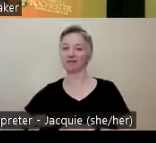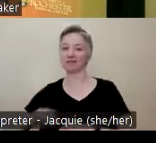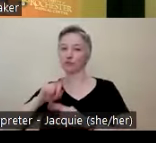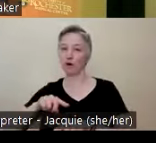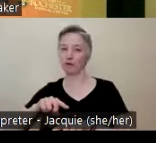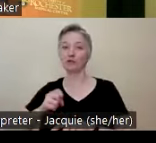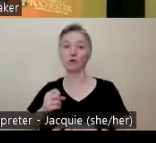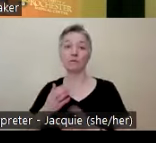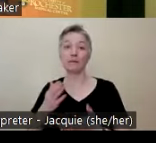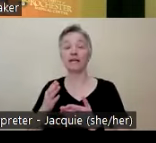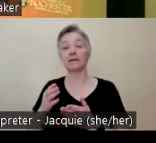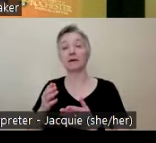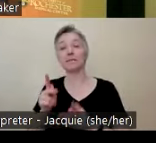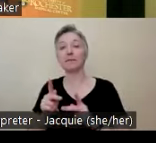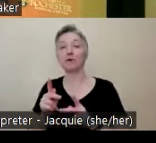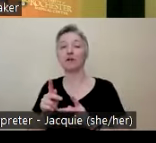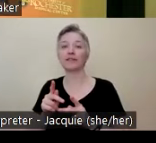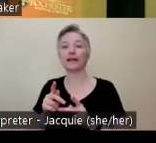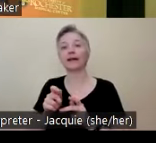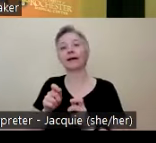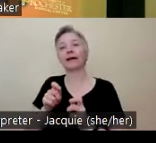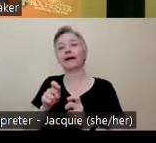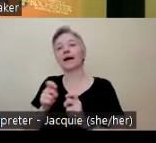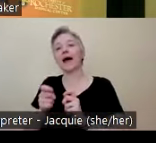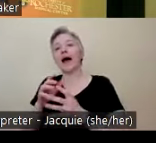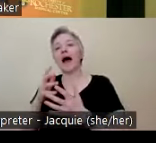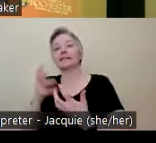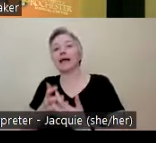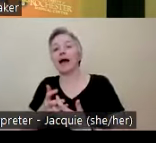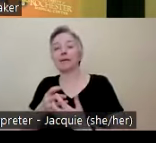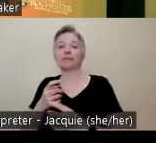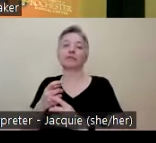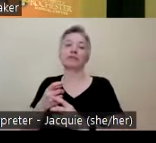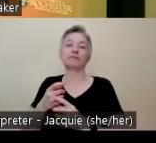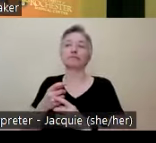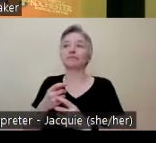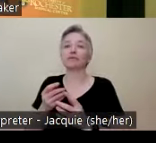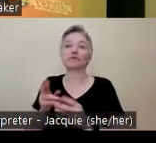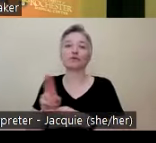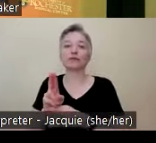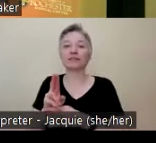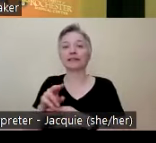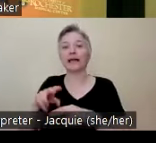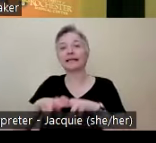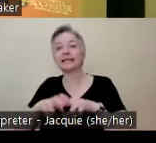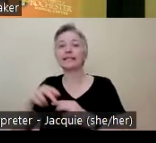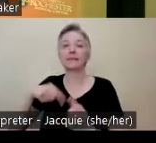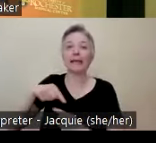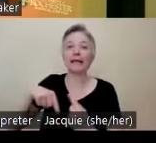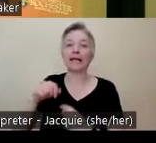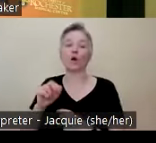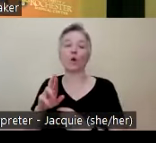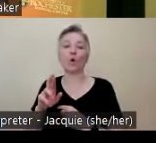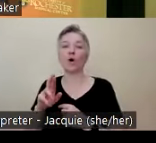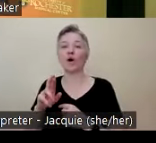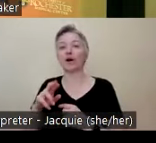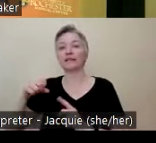know spinning or doing stimulating things but is it possible that that is resulting from too much